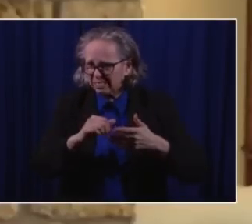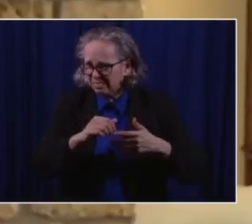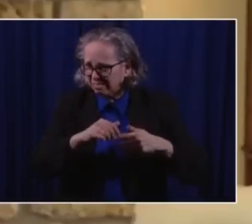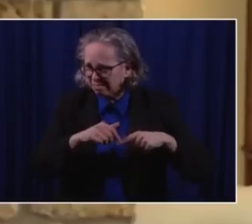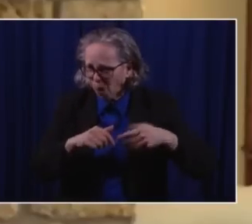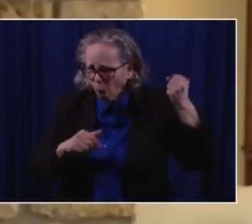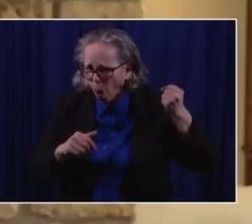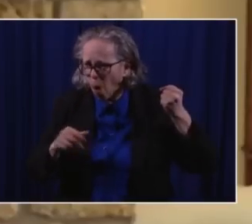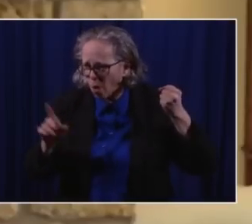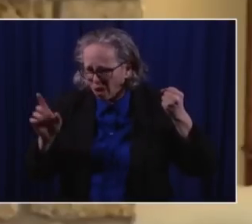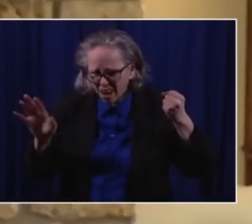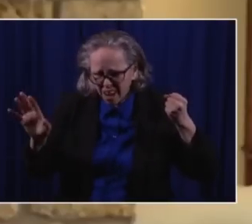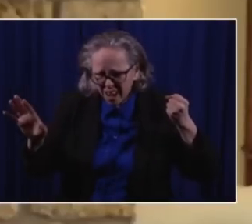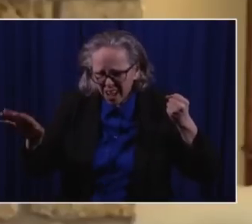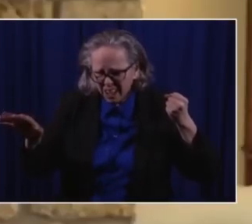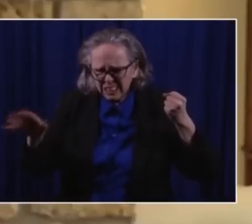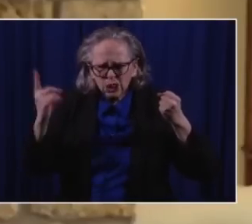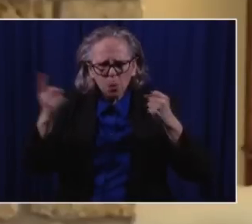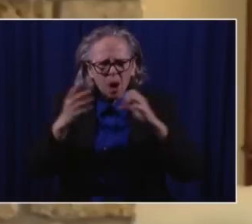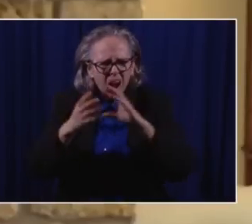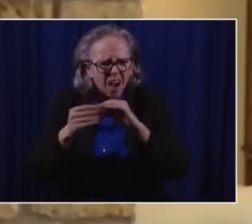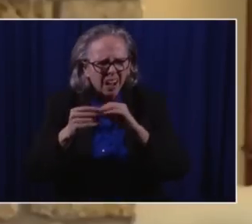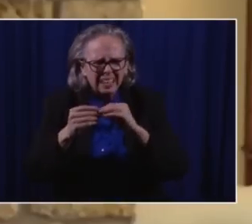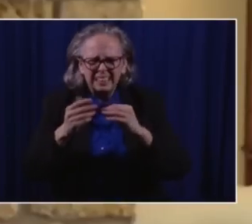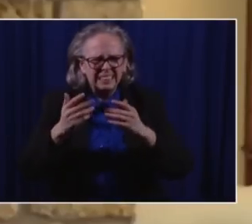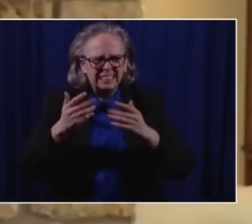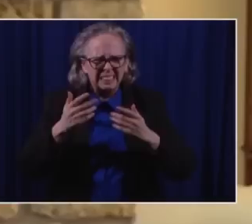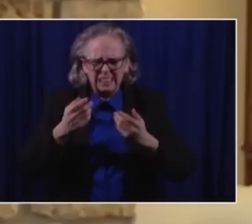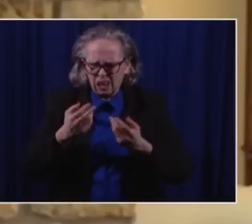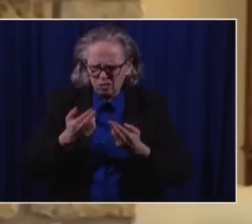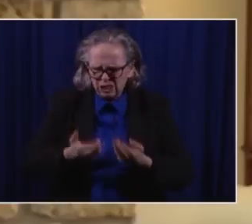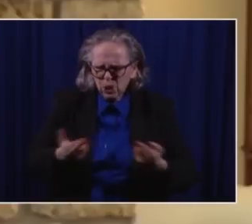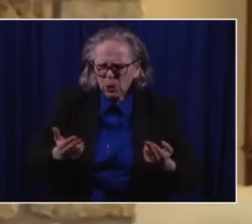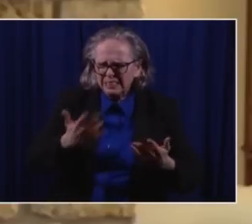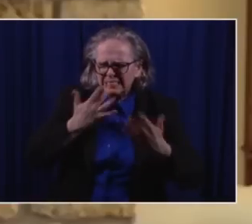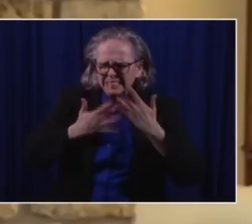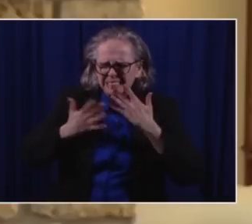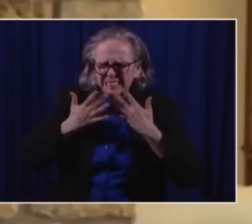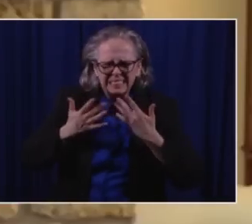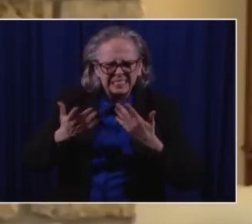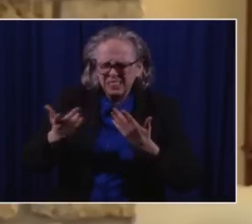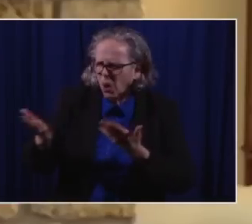something will happen but again. The recap of what. Which you mention you know.